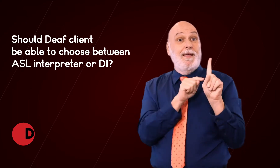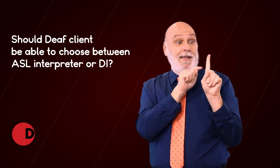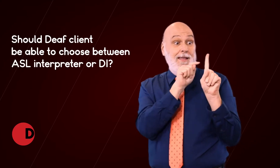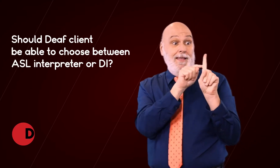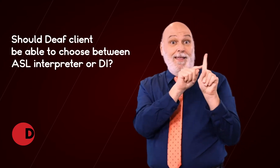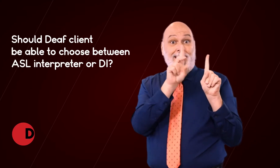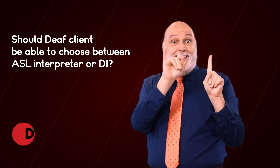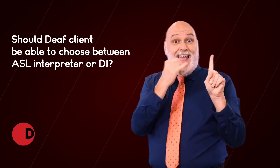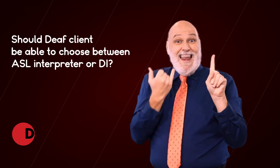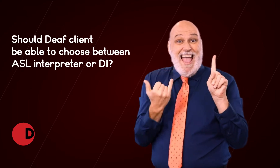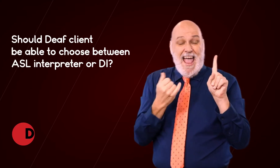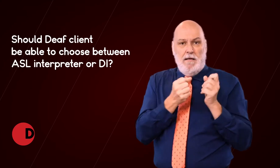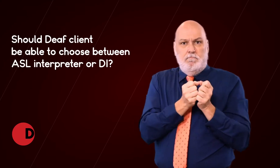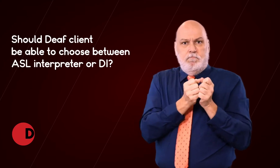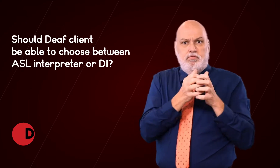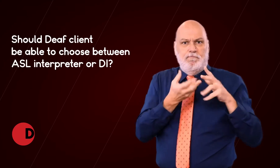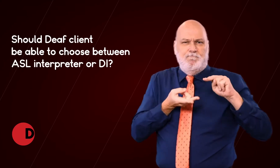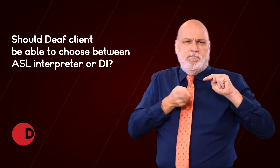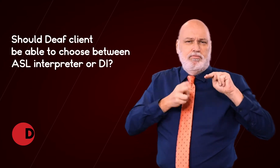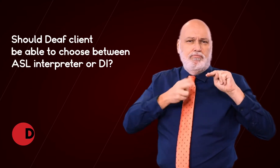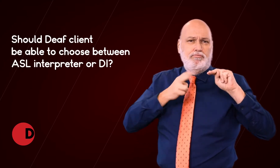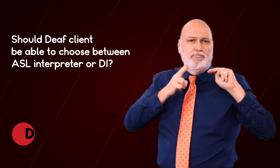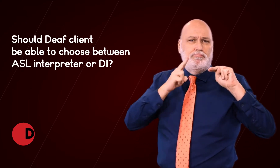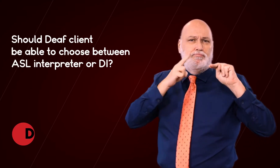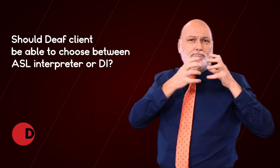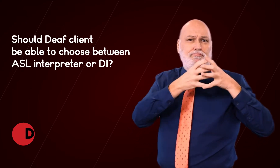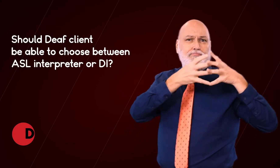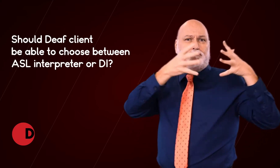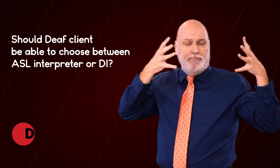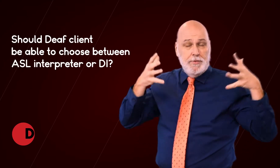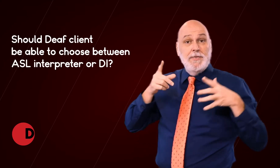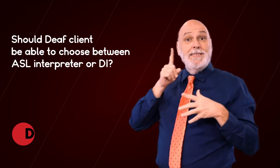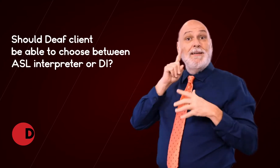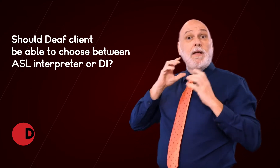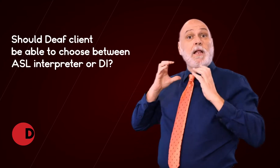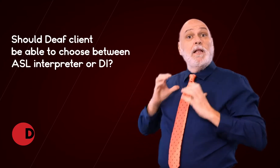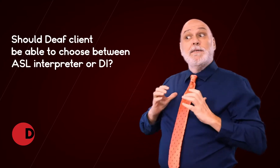to the Deaf person.